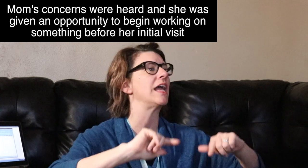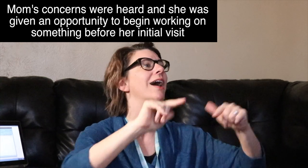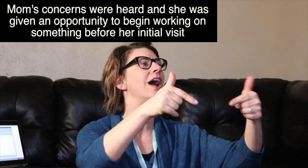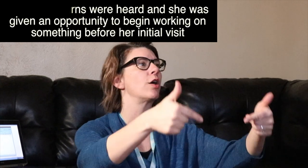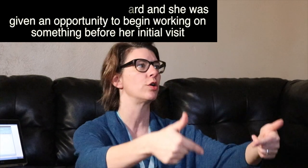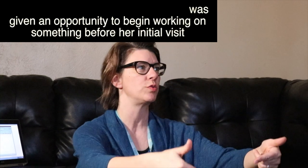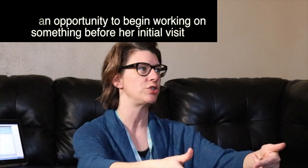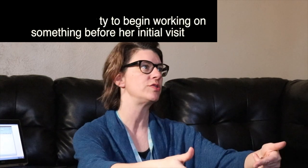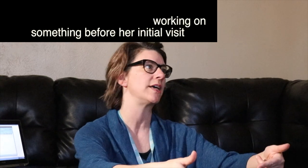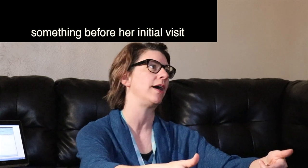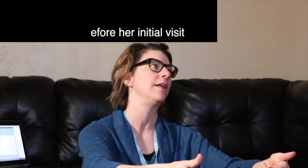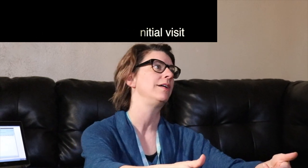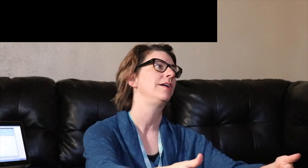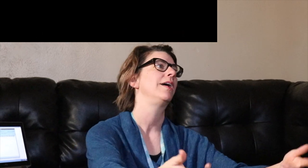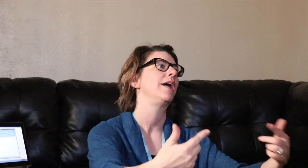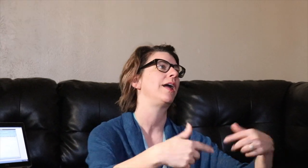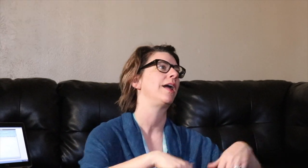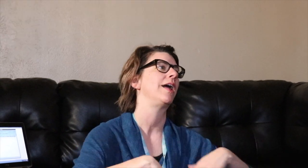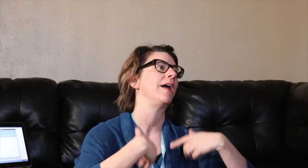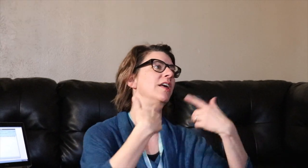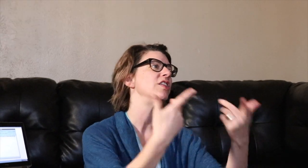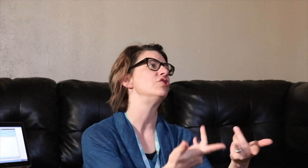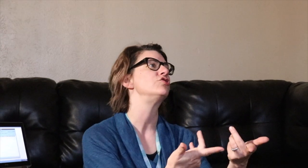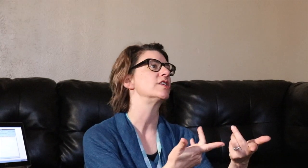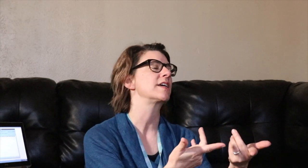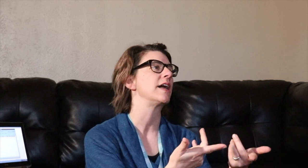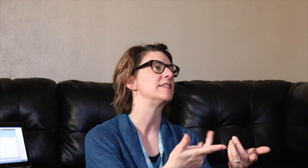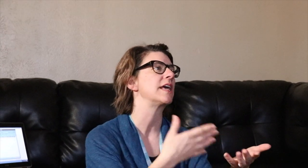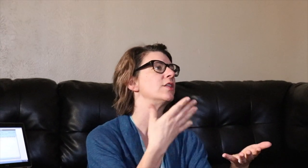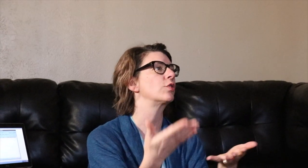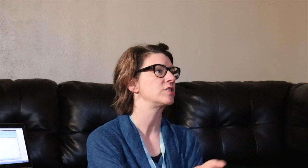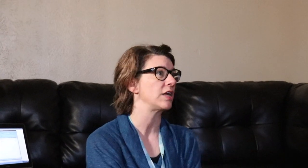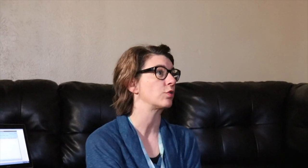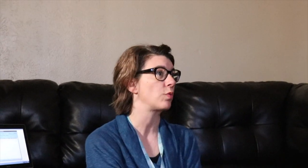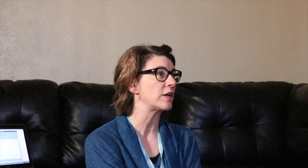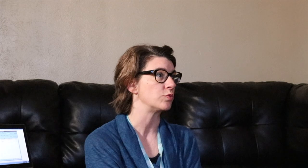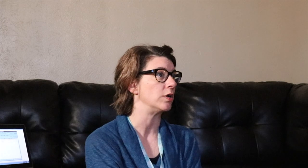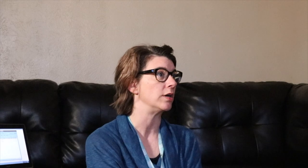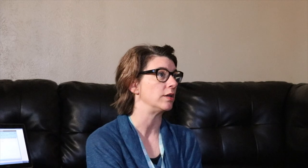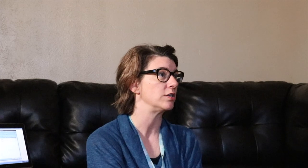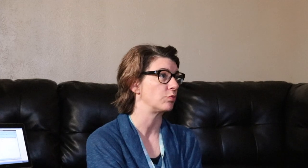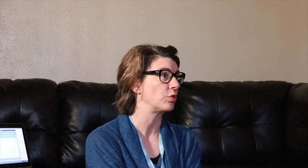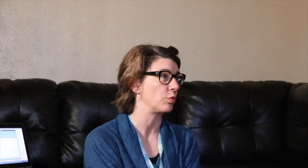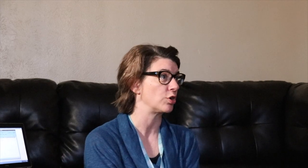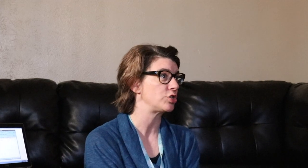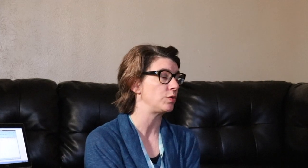Say hey I heard what you said and then you just kind of a say the correct one, the word to him,